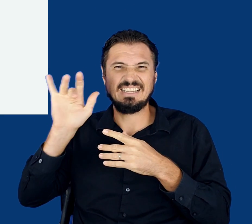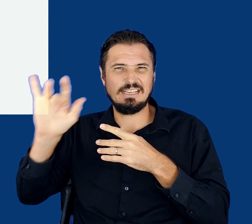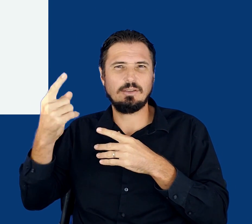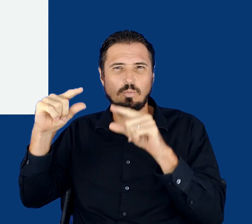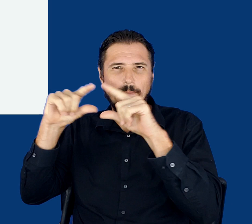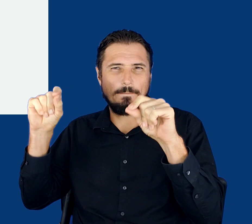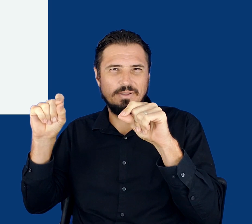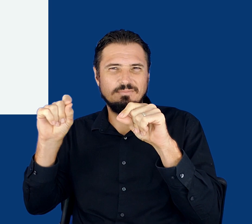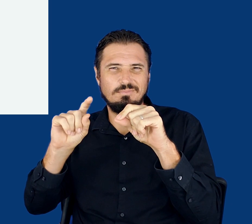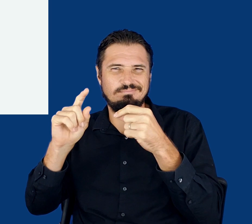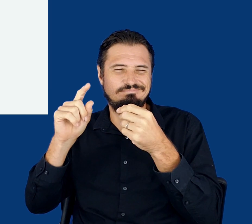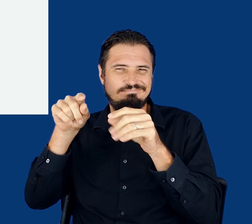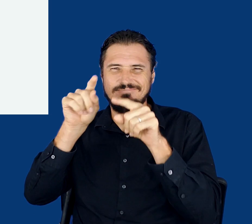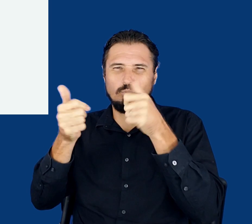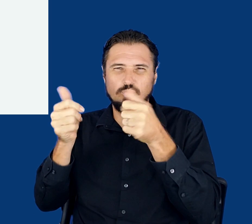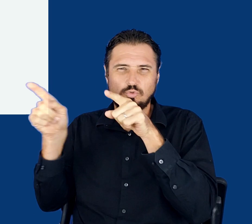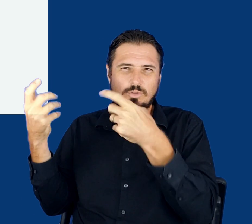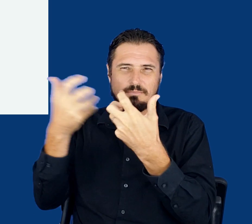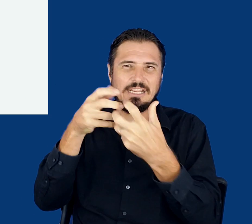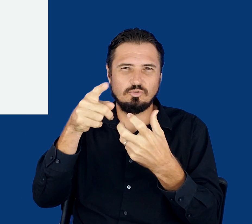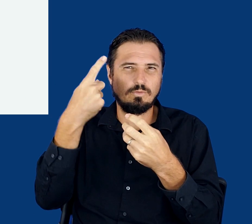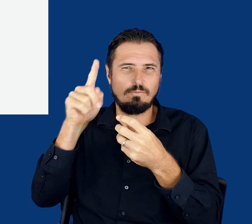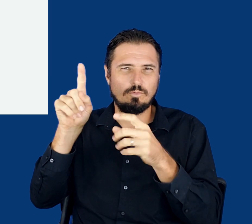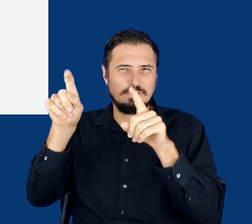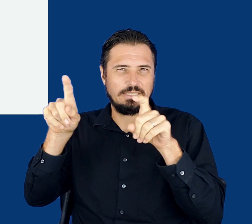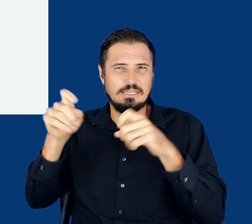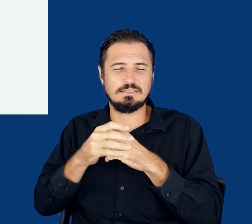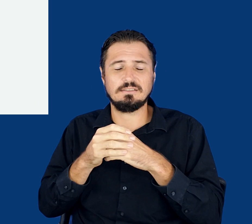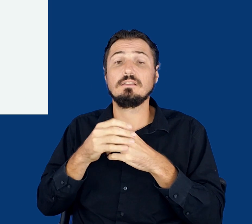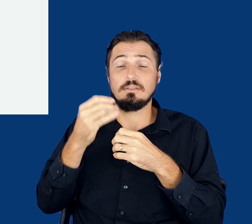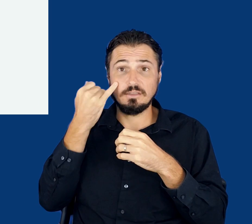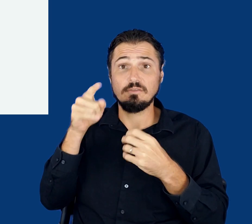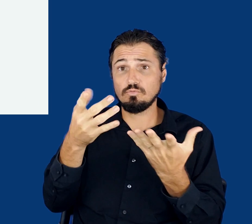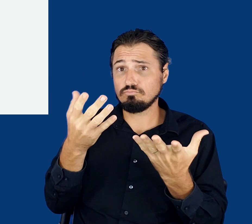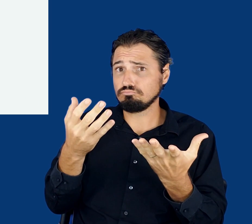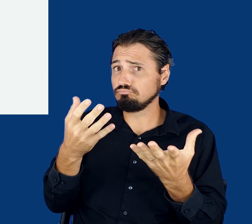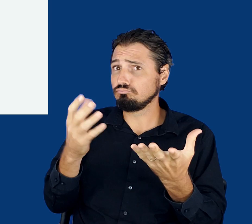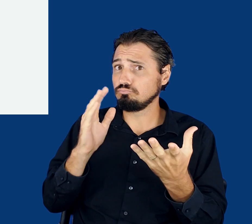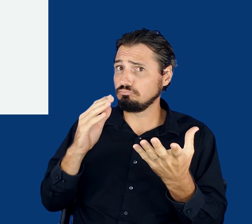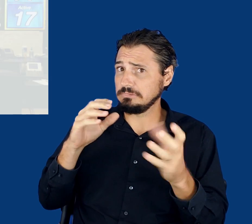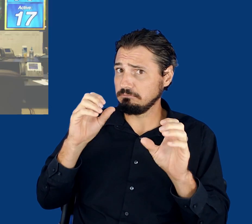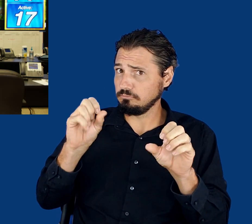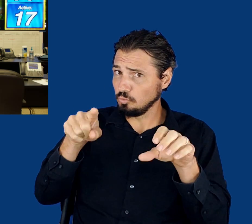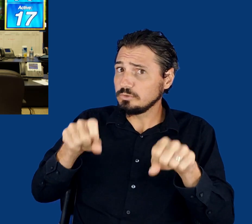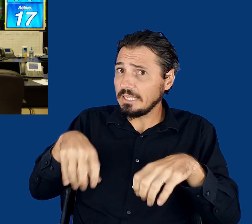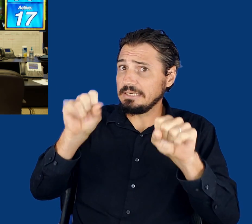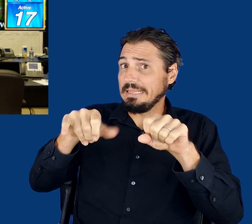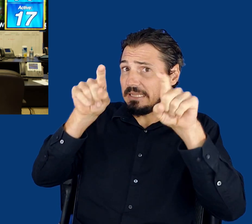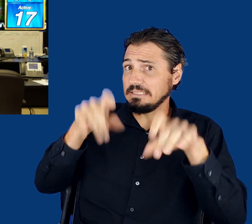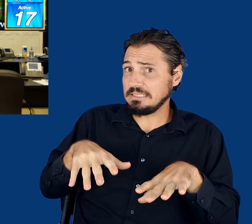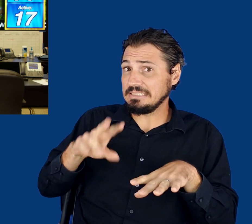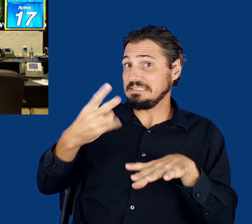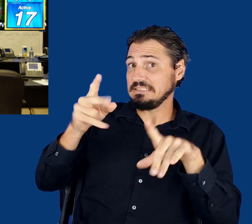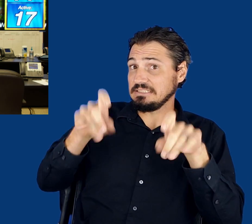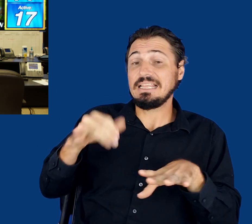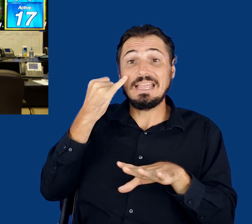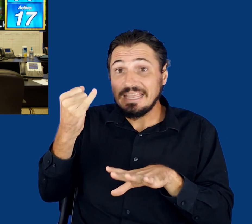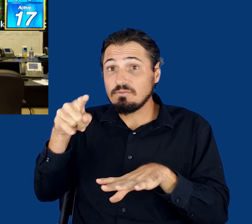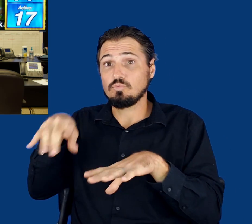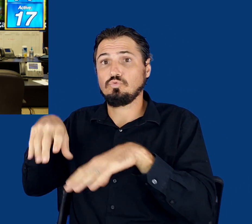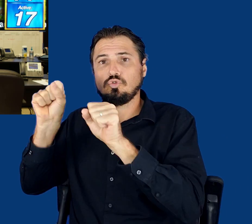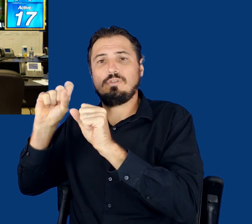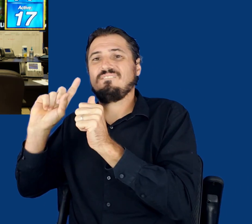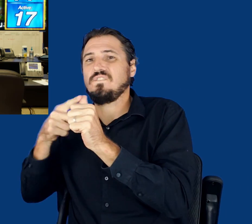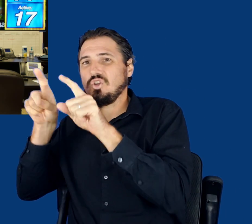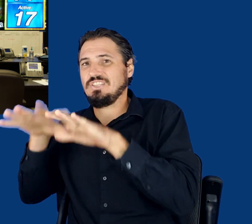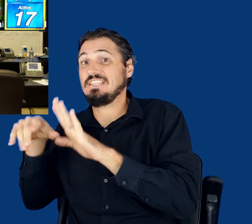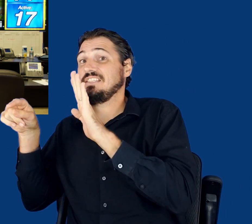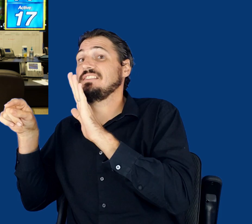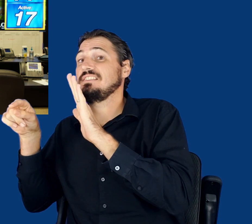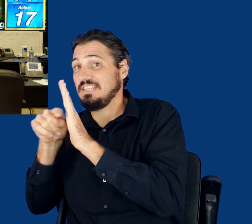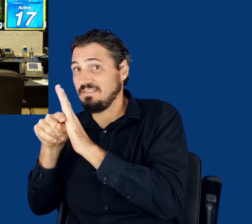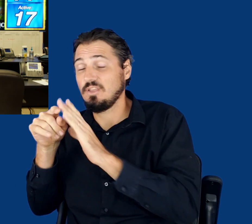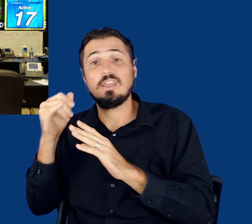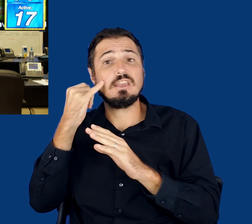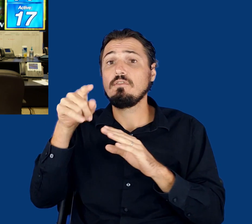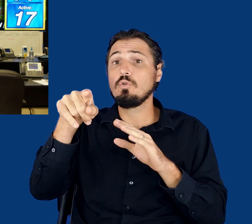To qualify for a post-travel test, you must have participated in the state’s Pre-Travel Test Program. If you have not participated in the state’s Pre-Travel Testing Program, there is no option to test out